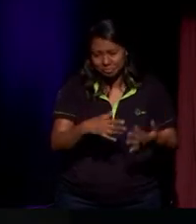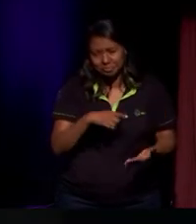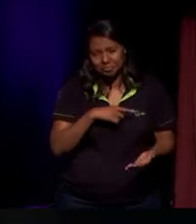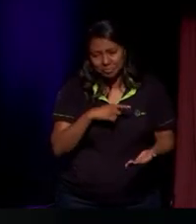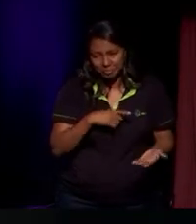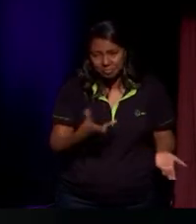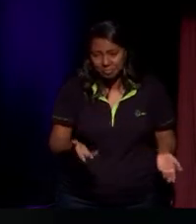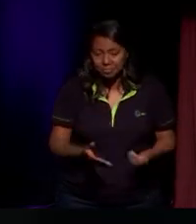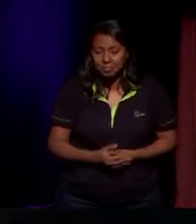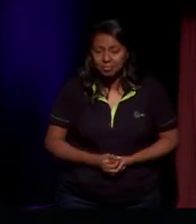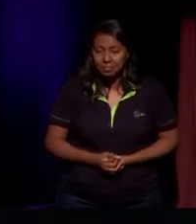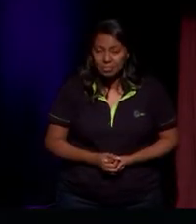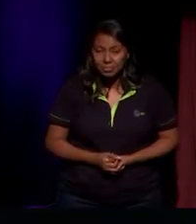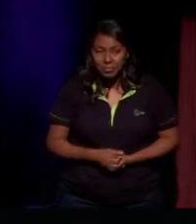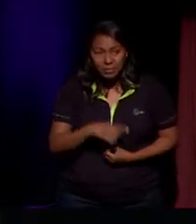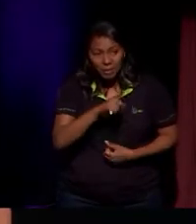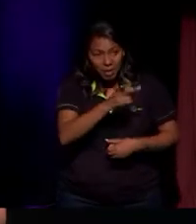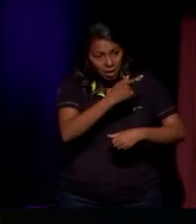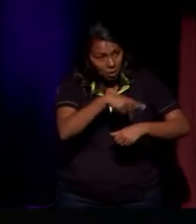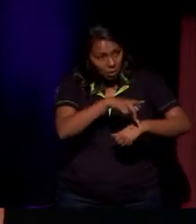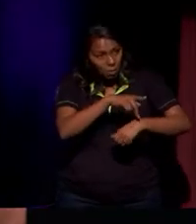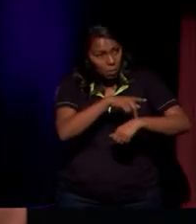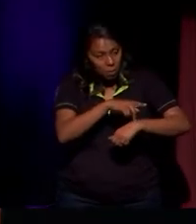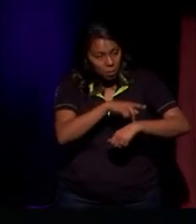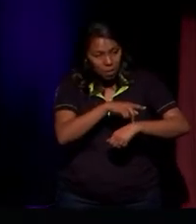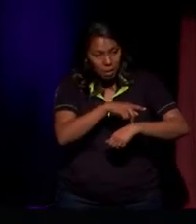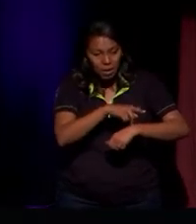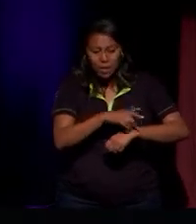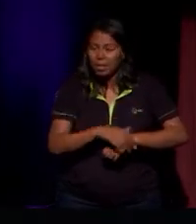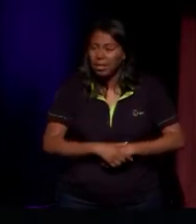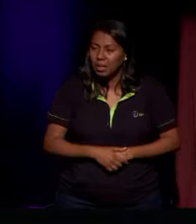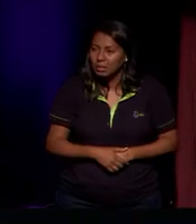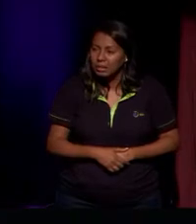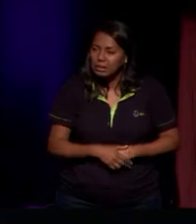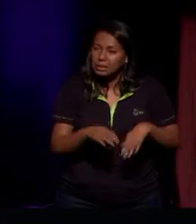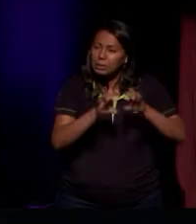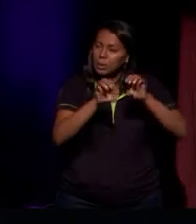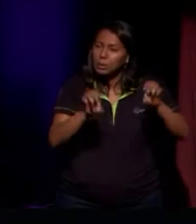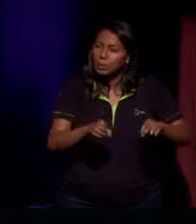It is a multiconfessional country, which has a power structure